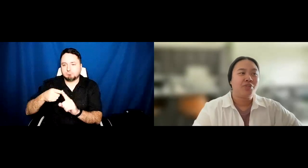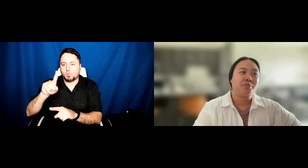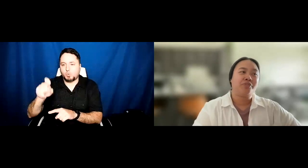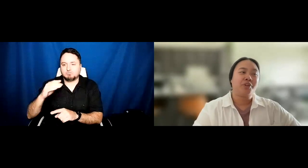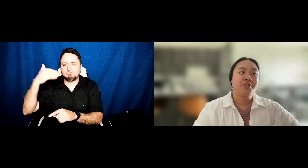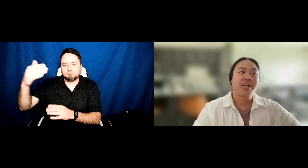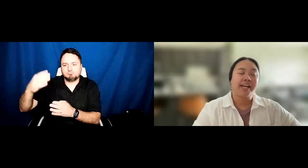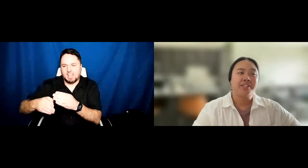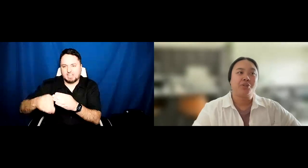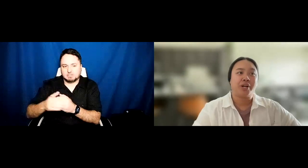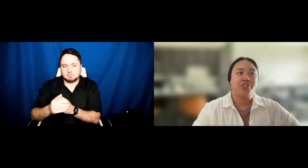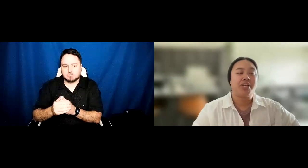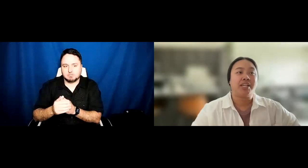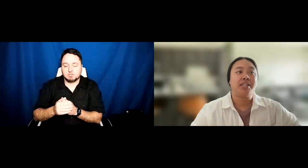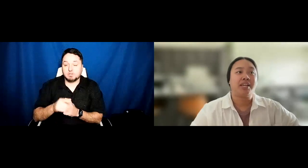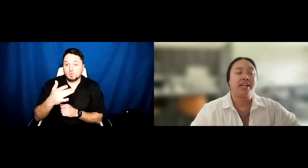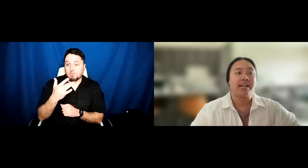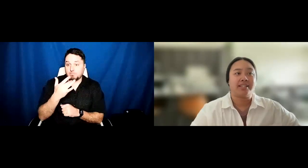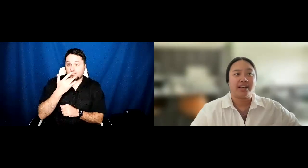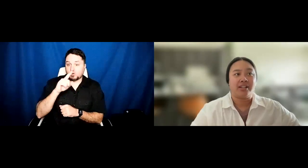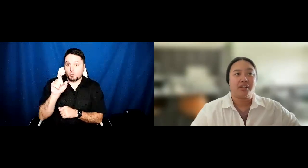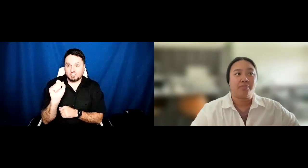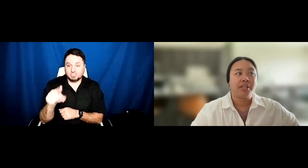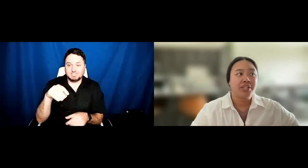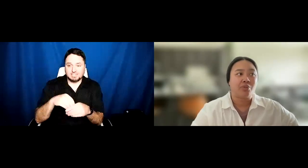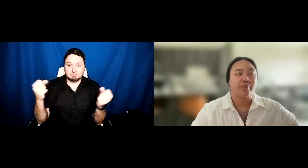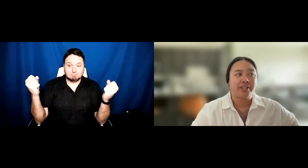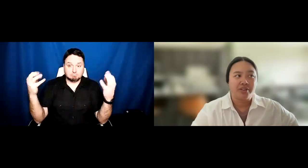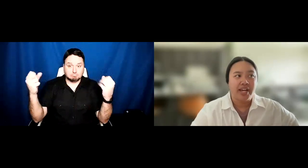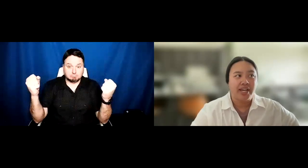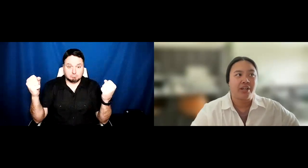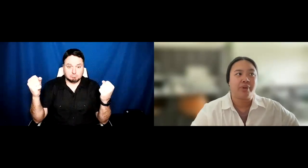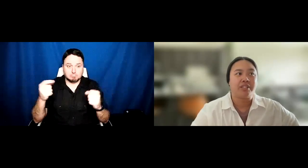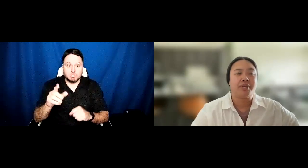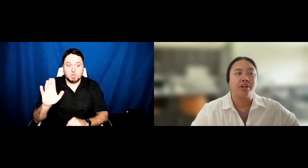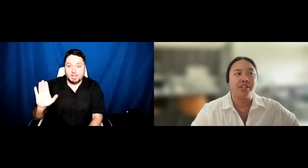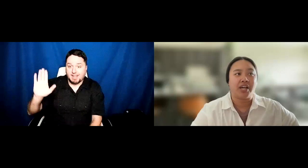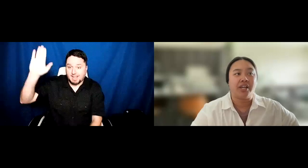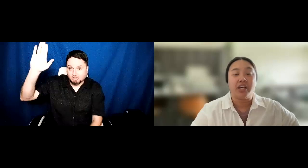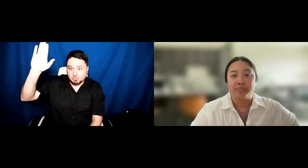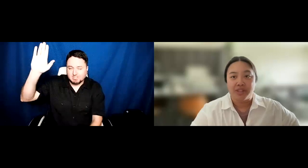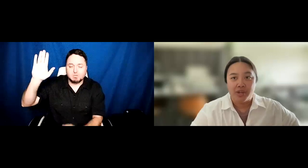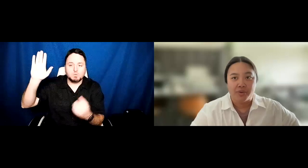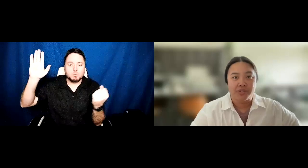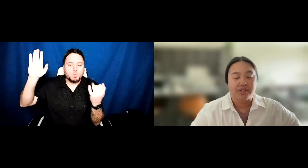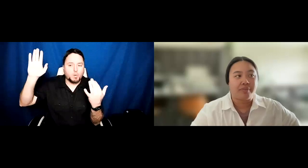If you would prefer to ask your question in ASL, please raise your hand and wait to be called on by the host.